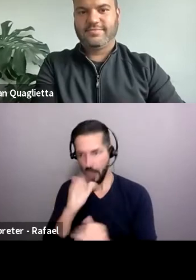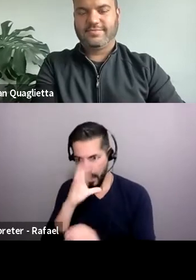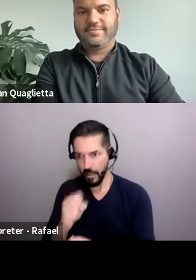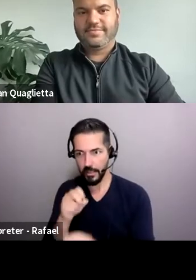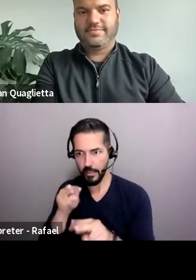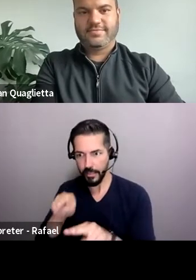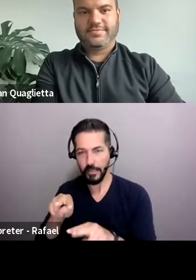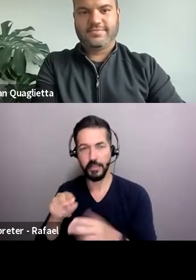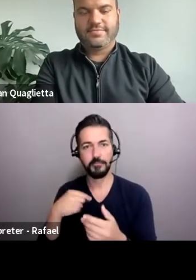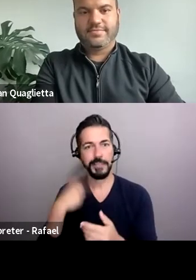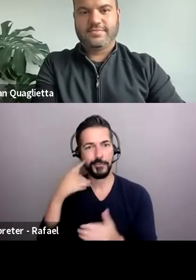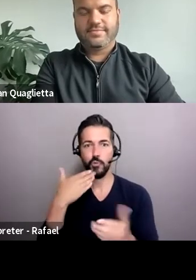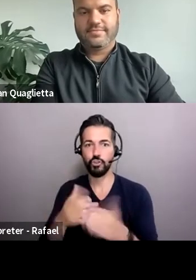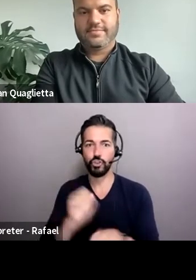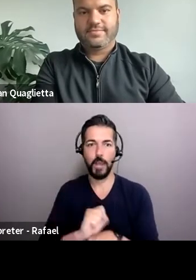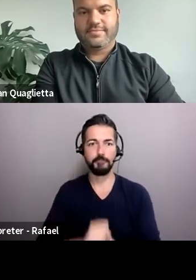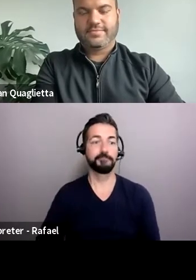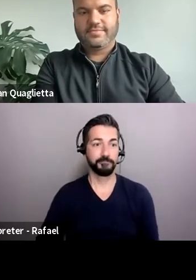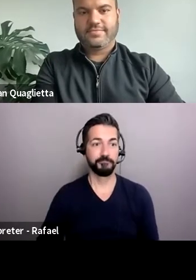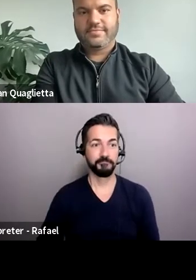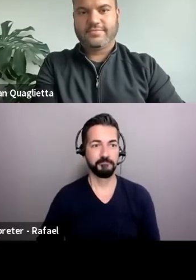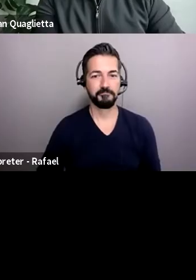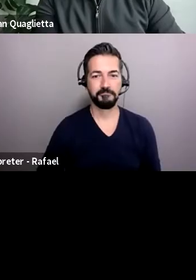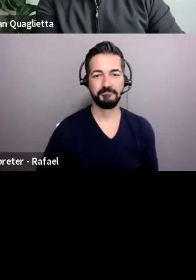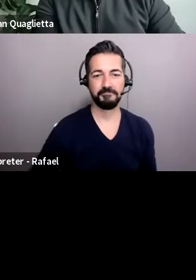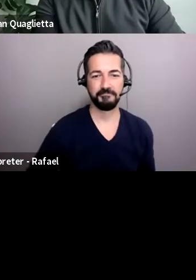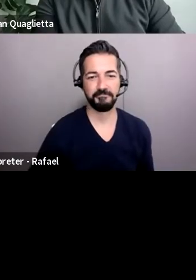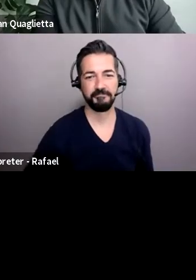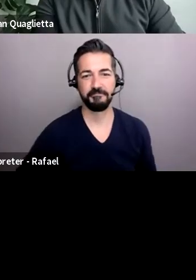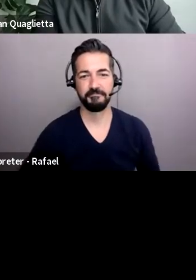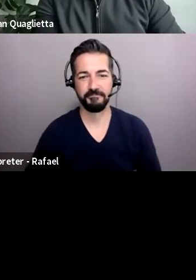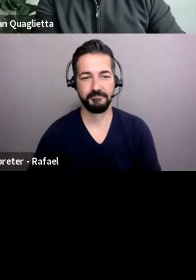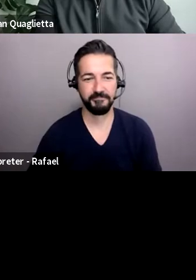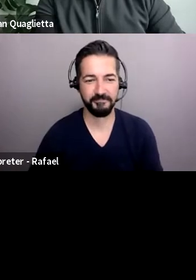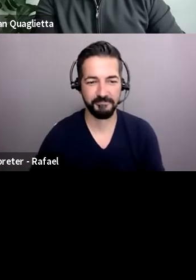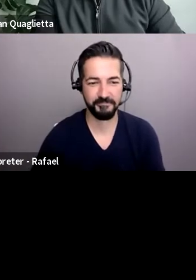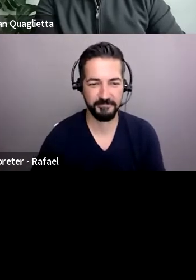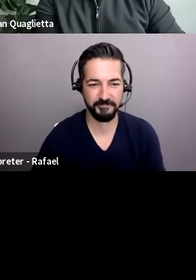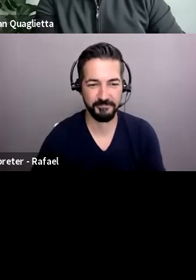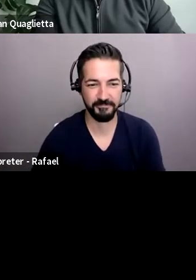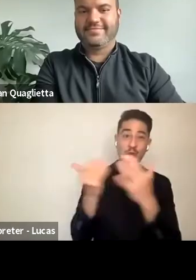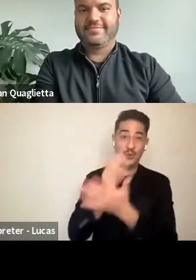Yeah. And the new movie was pretty cool. Nobody movie with Bob Odenkirk, by the way. Yeah.